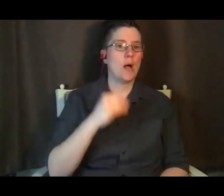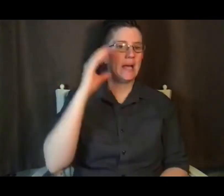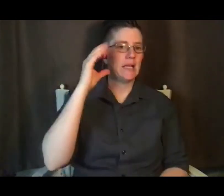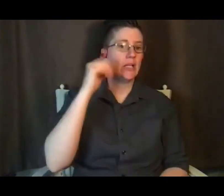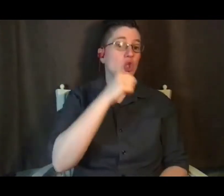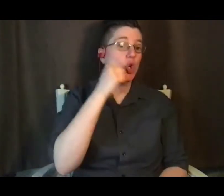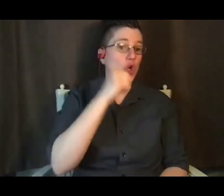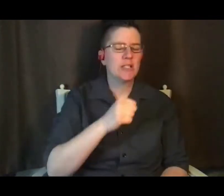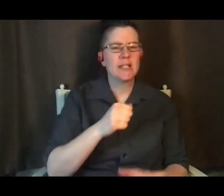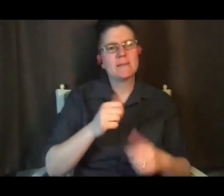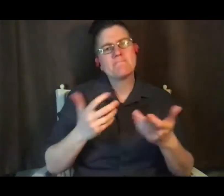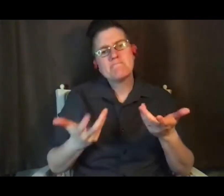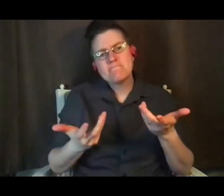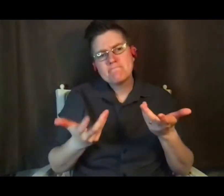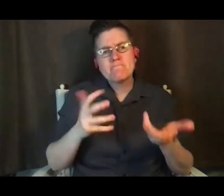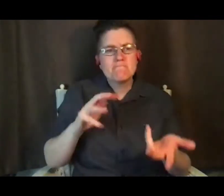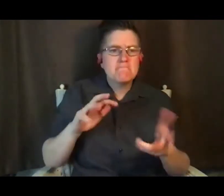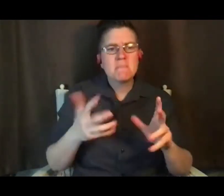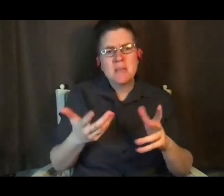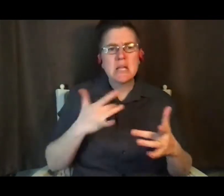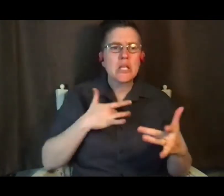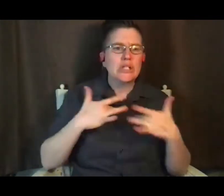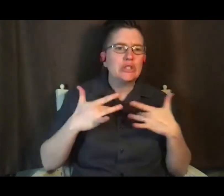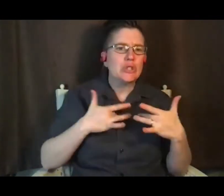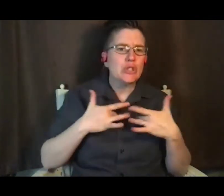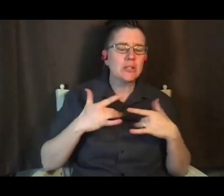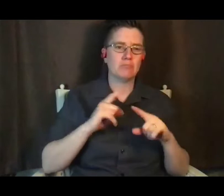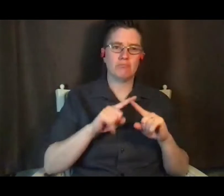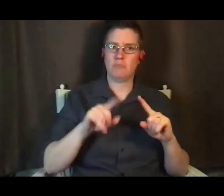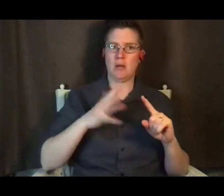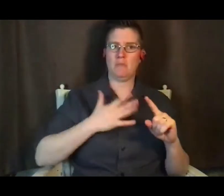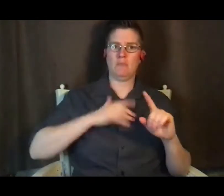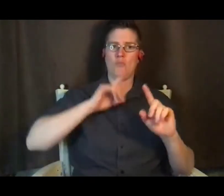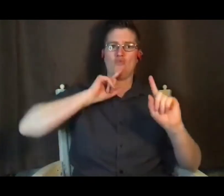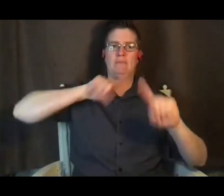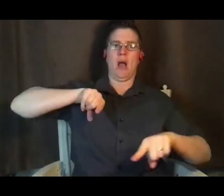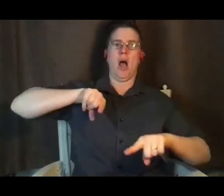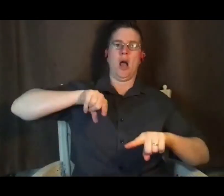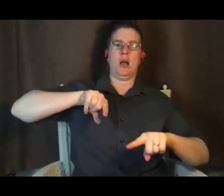would not have had the same response that i actually experienced by the time i was in college